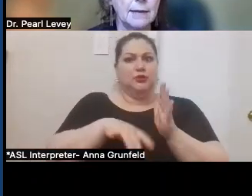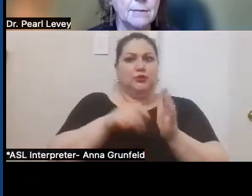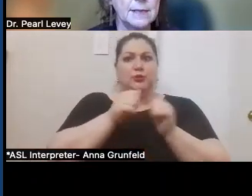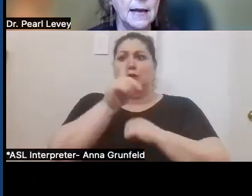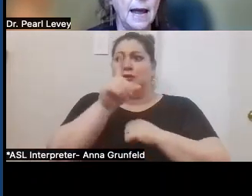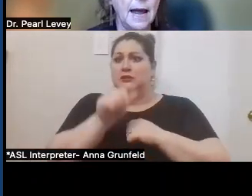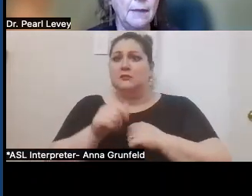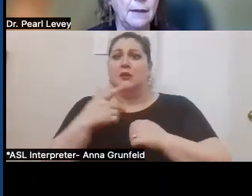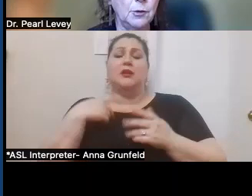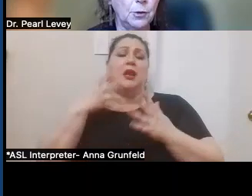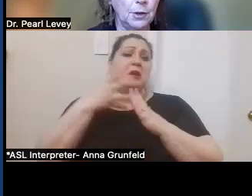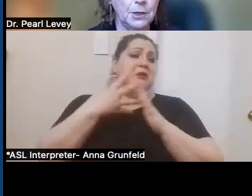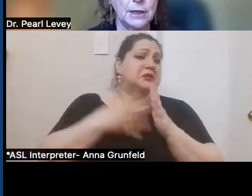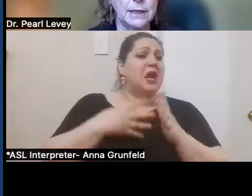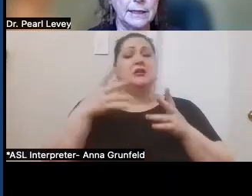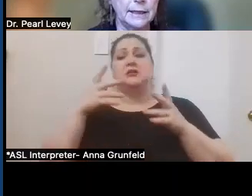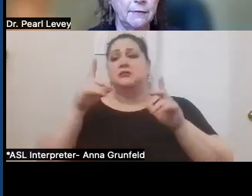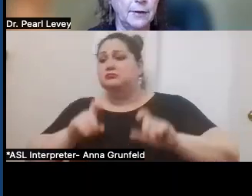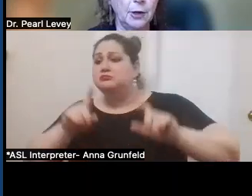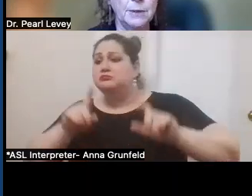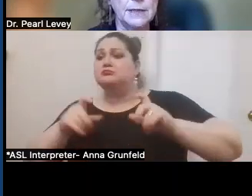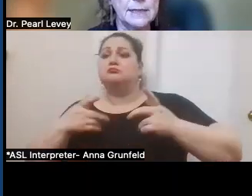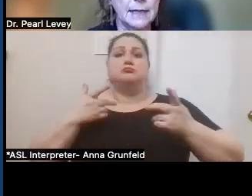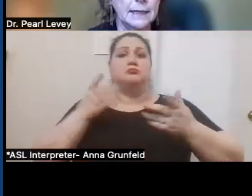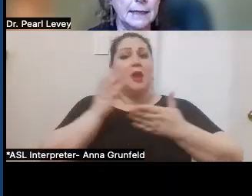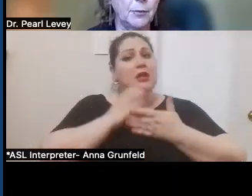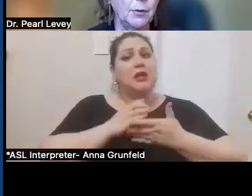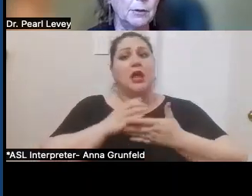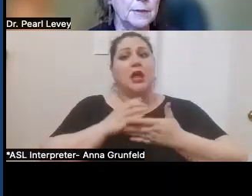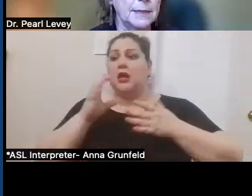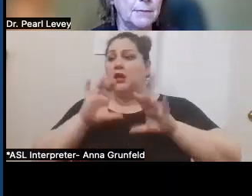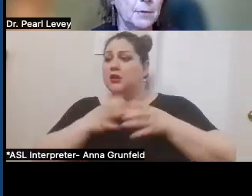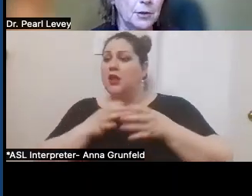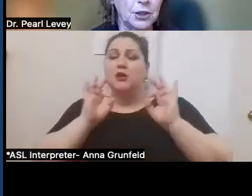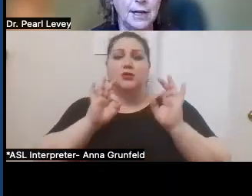exams and that you put them into a clinical environment and suddenly problems emerge